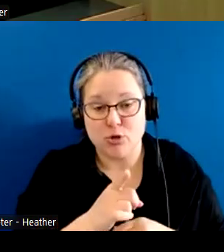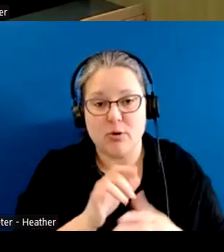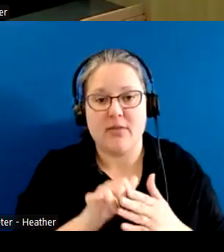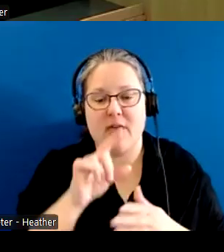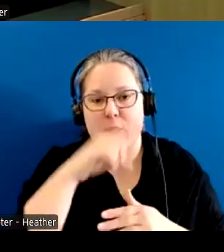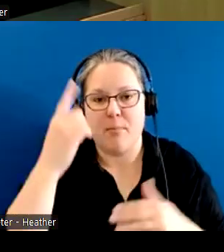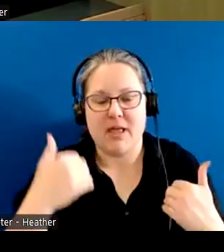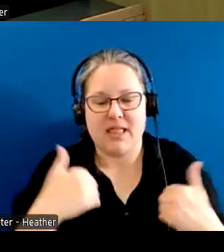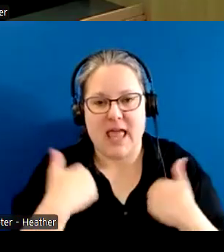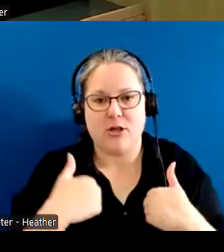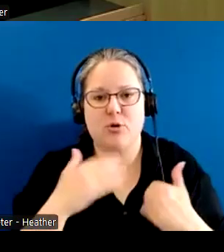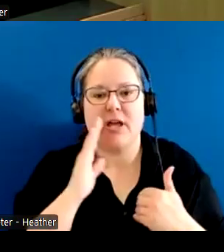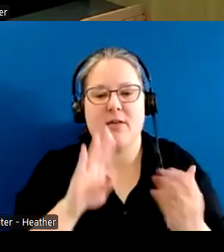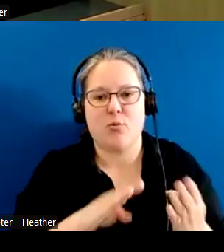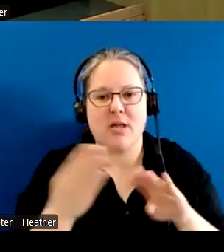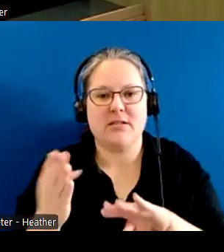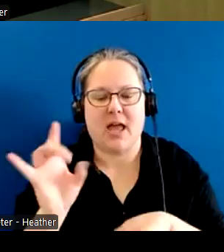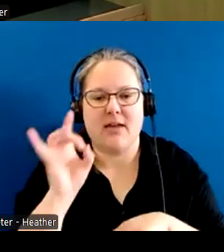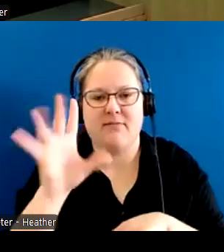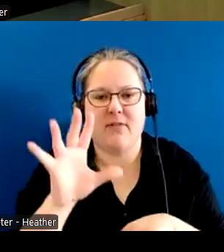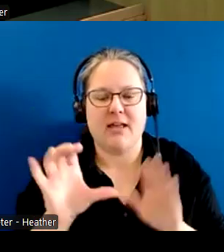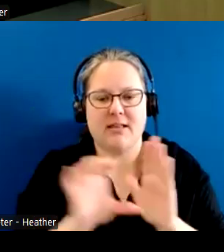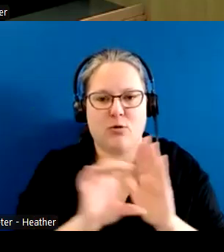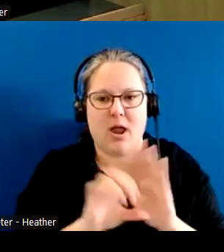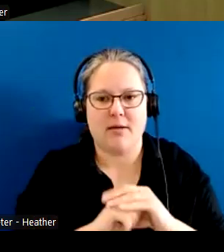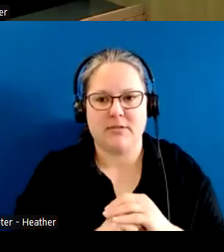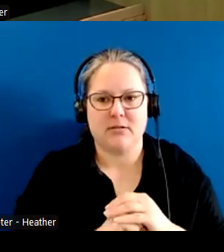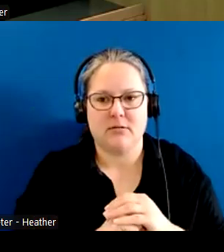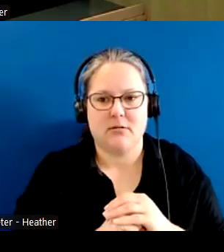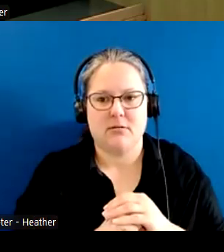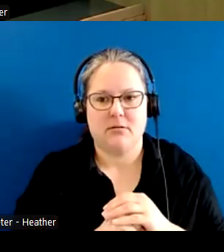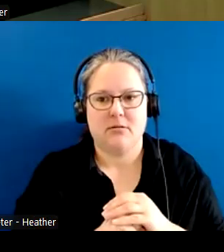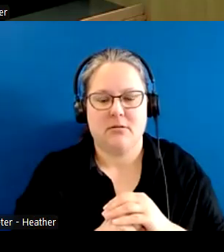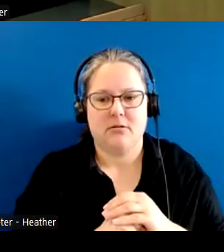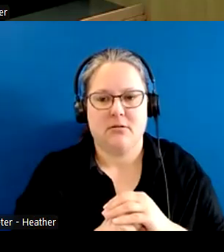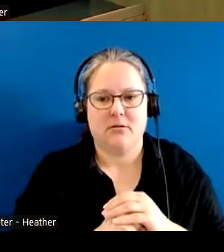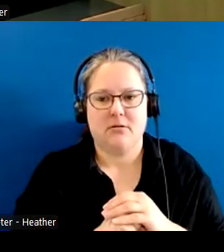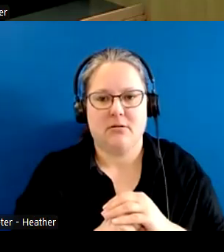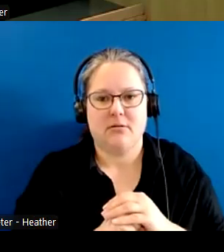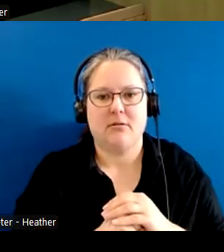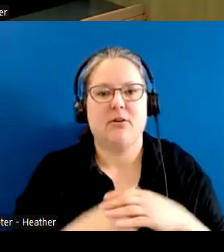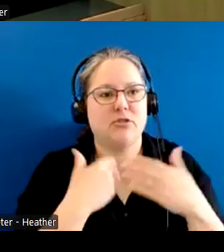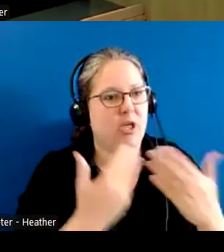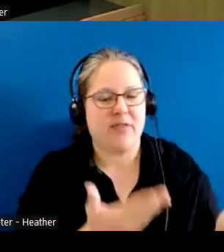that black youth are more likely to die in violent crimes? Right? And it's like there's all the data,